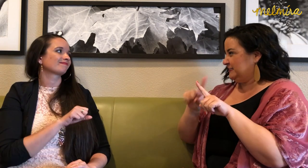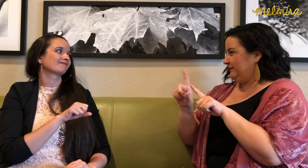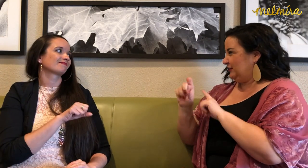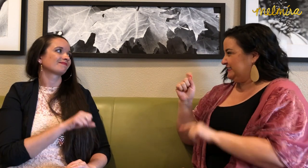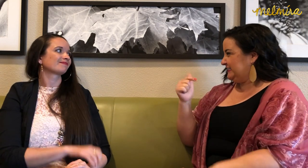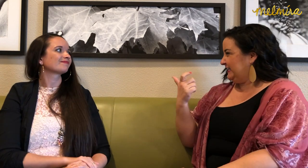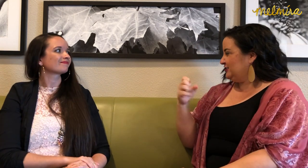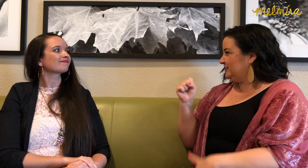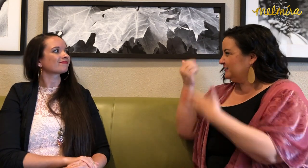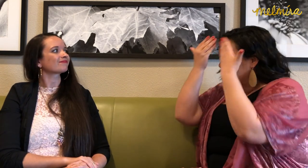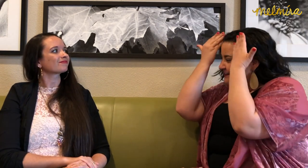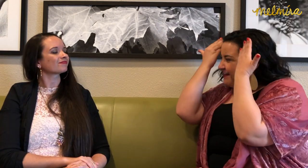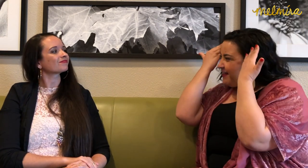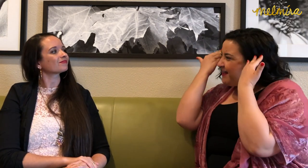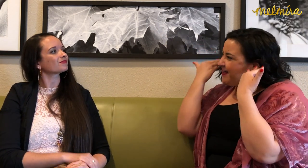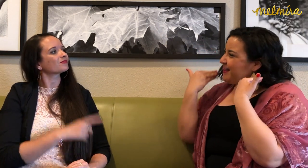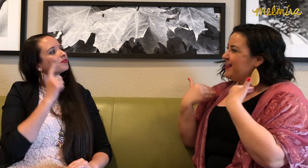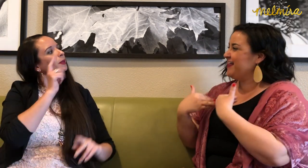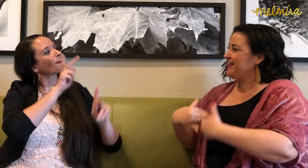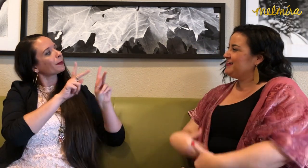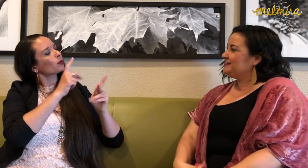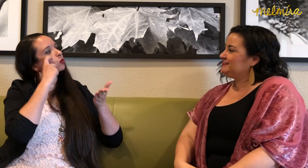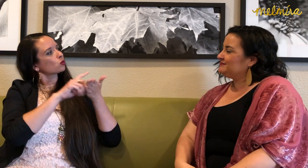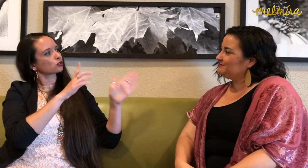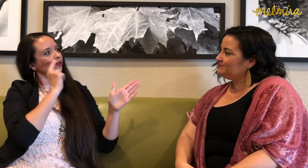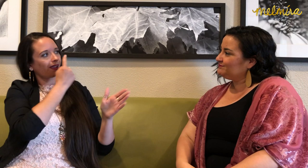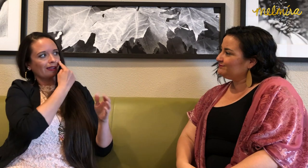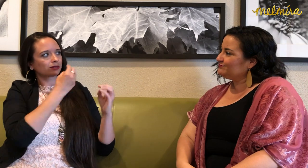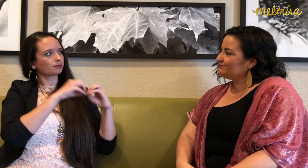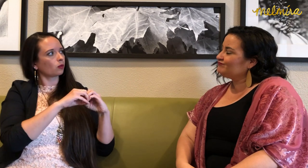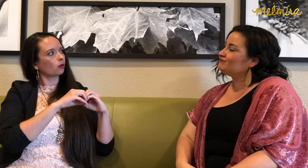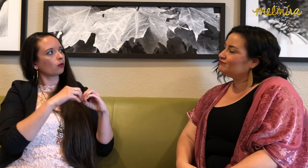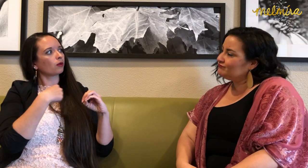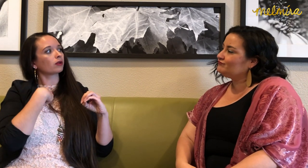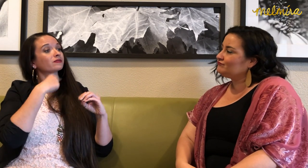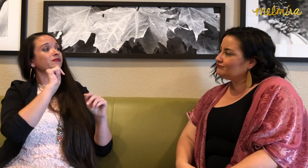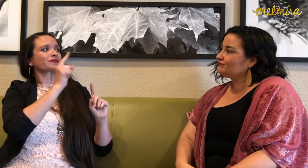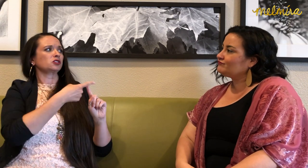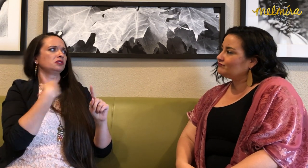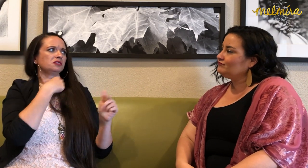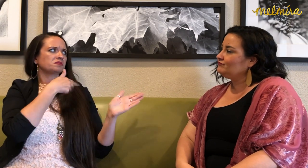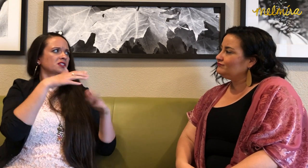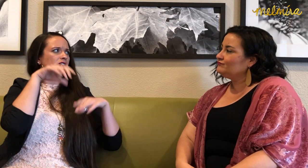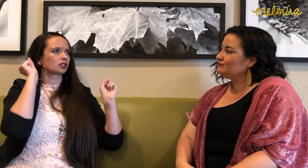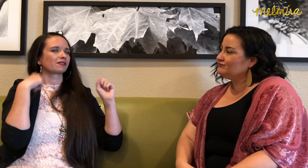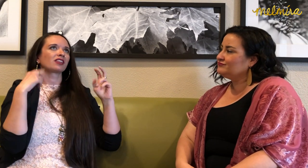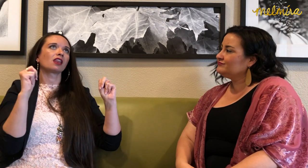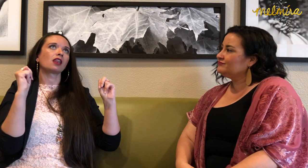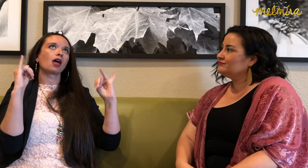through different stages as you grow it out. I think people notice your eyes more. At first I didn't plan to shave,